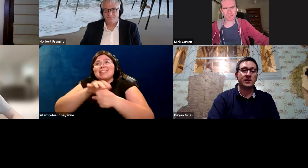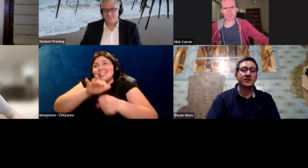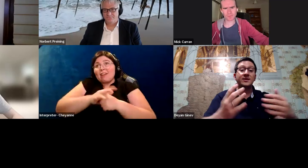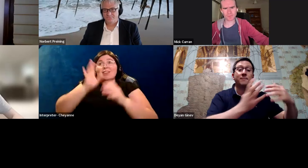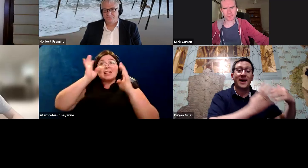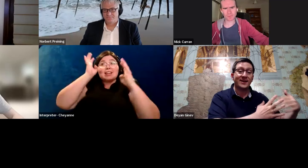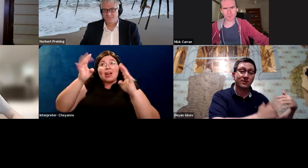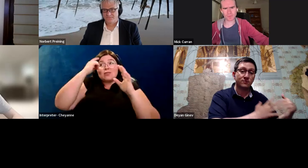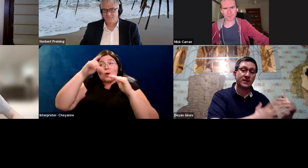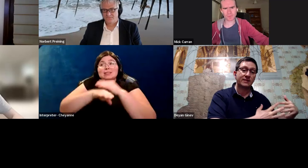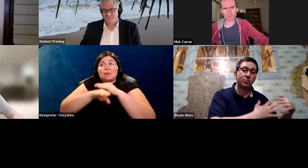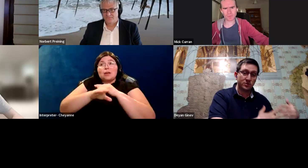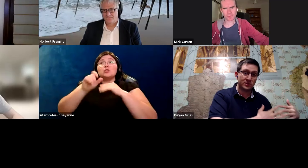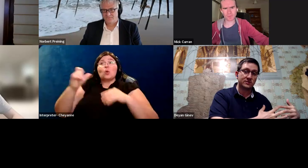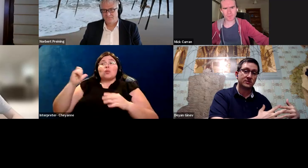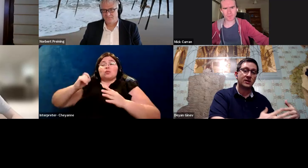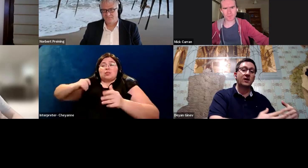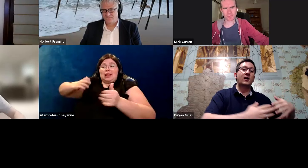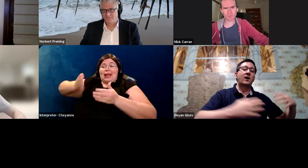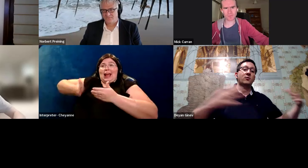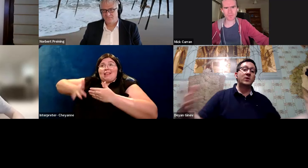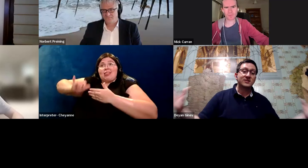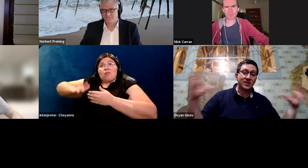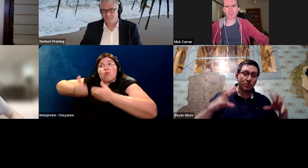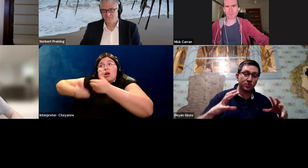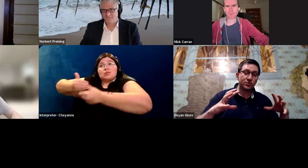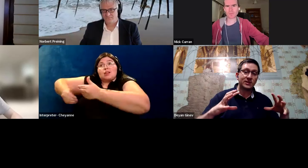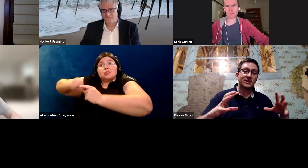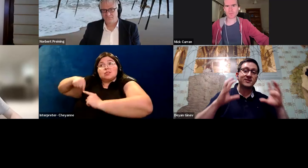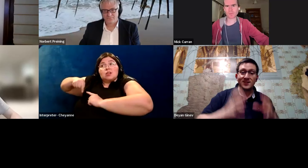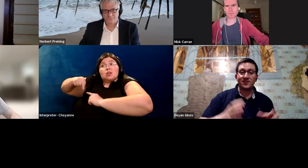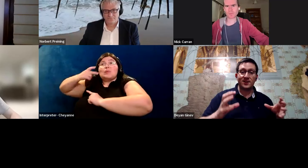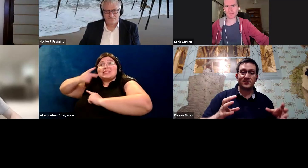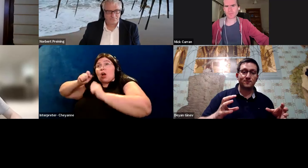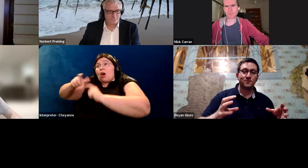that at the back end of that process, we receive all the good ideas and standardize them.